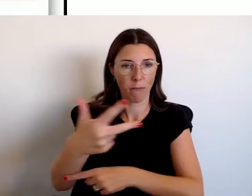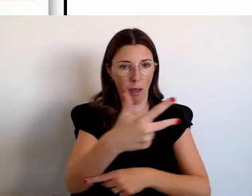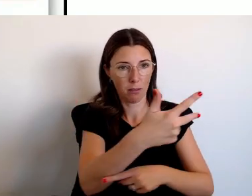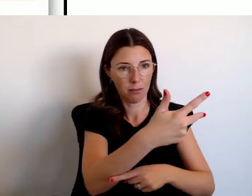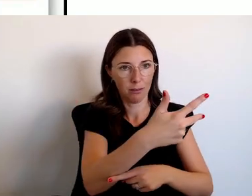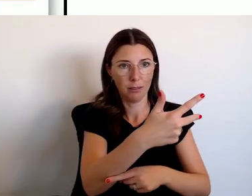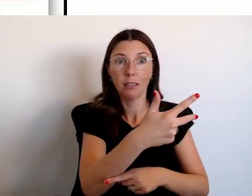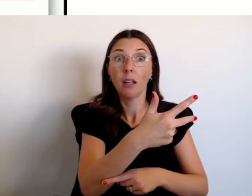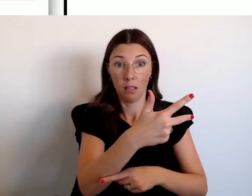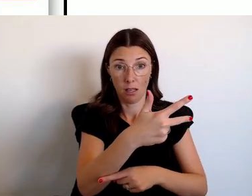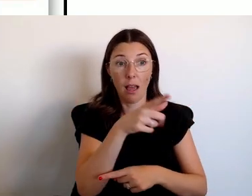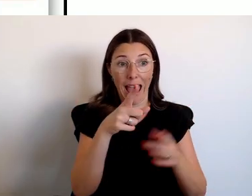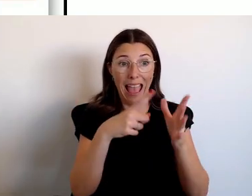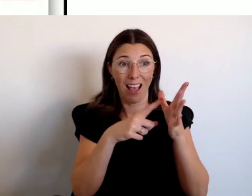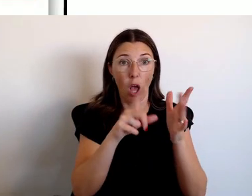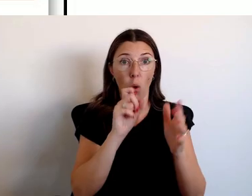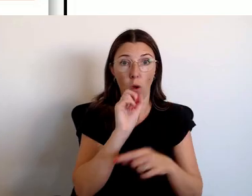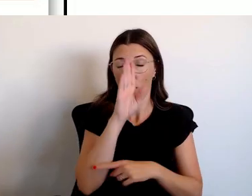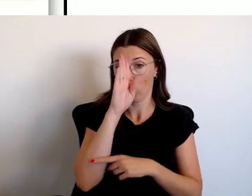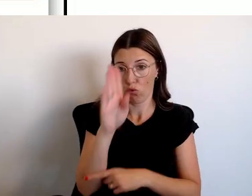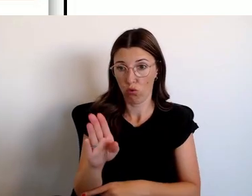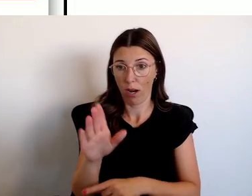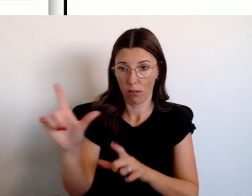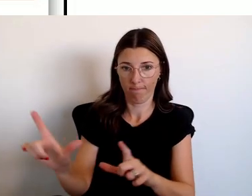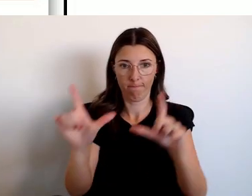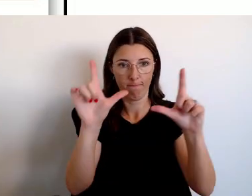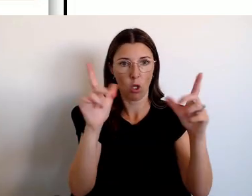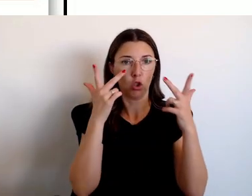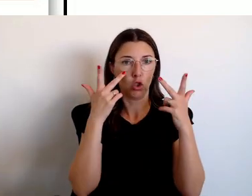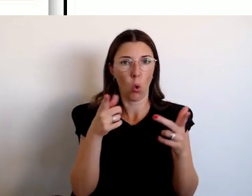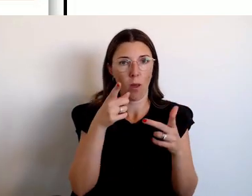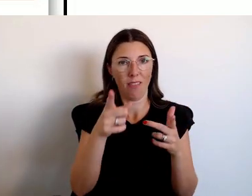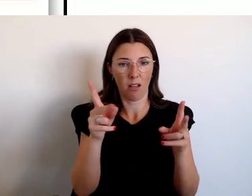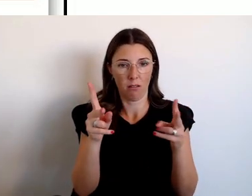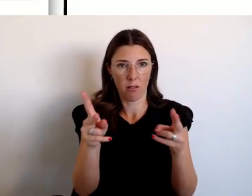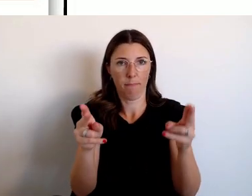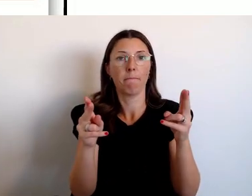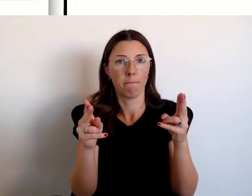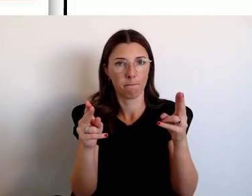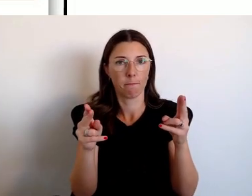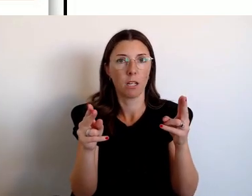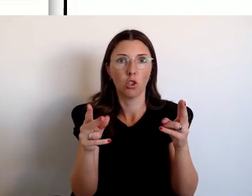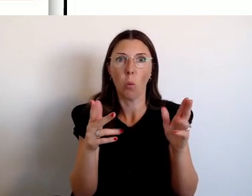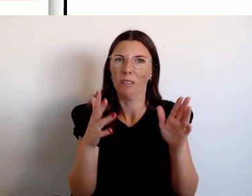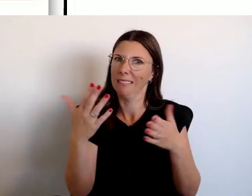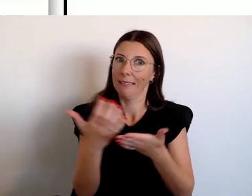And it will take us straight to that footage. So we're definitely getting some time efficiencies out of these tools immediately.